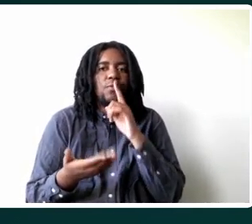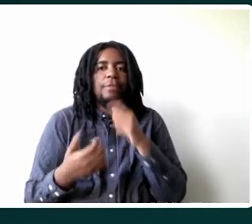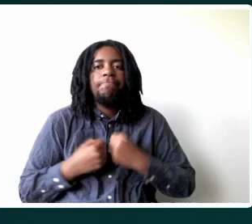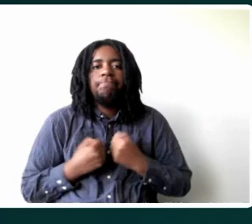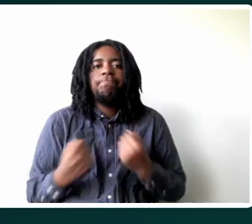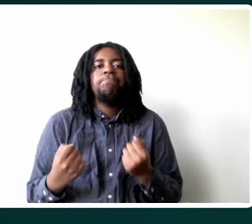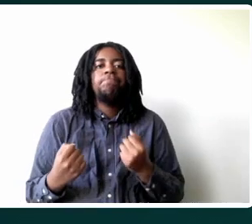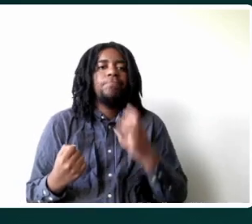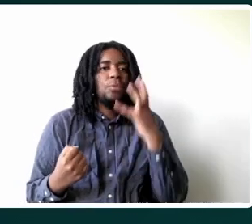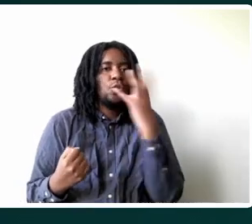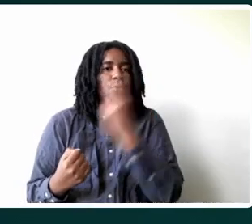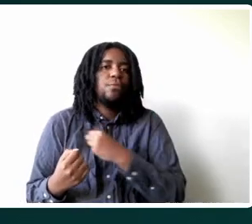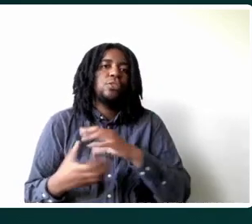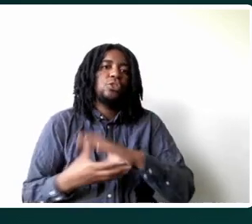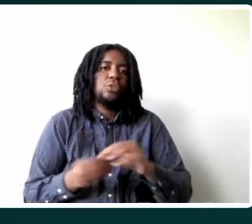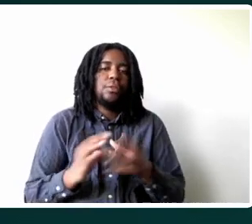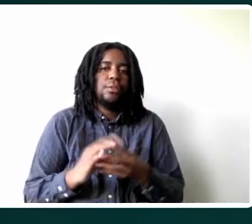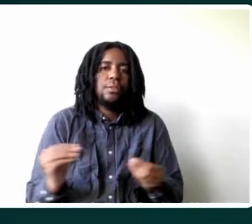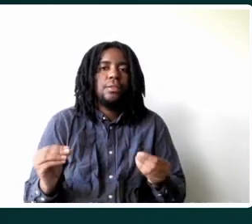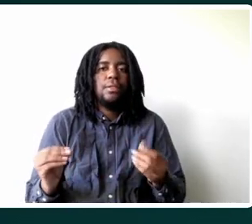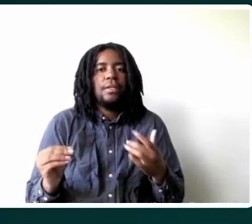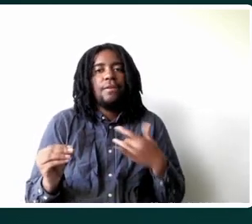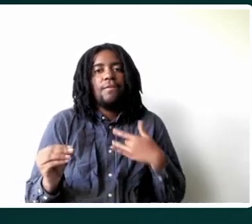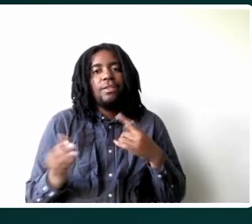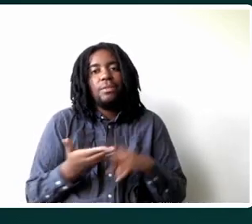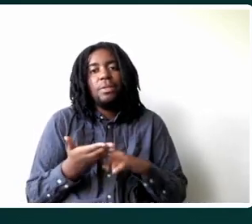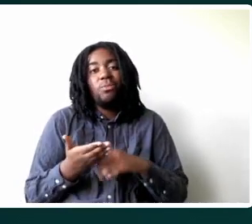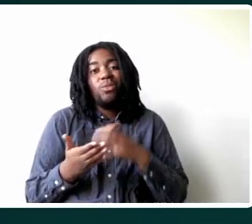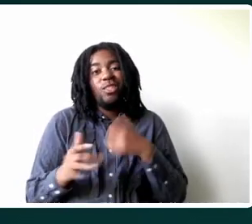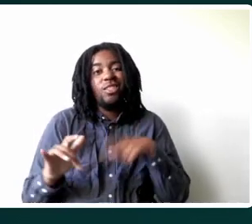if we -- it feels sometimes like we should skip over this part. It feels like if we want to talk